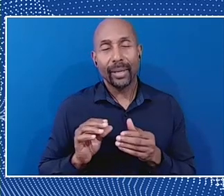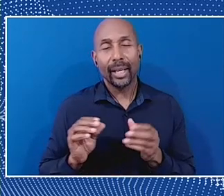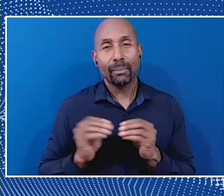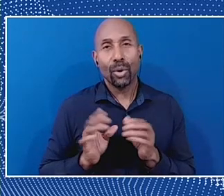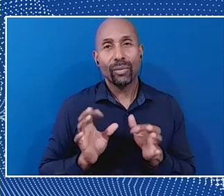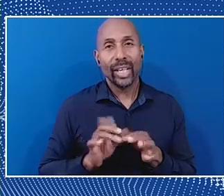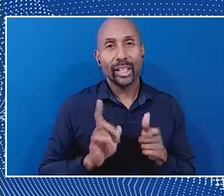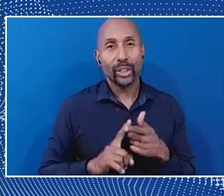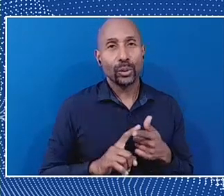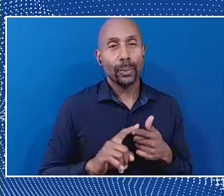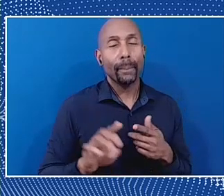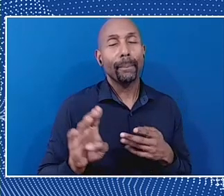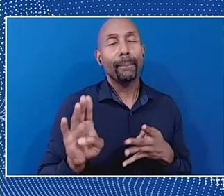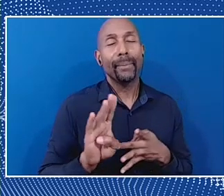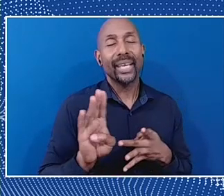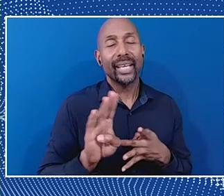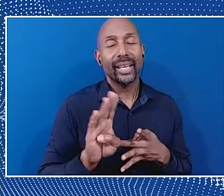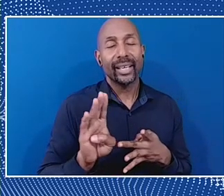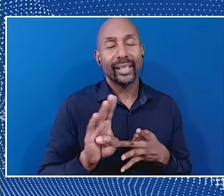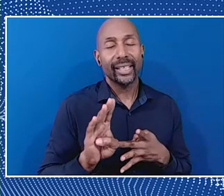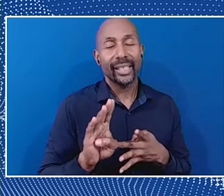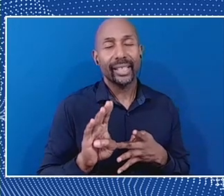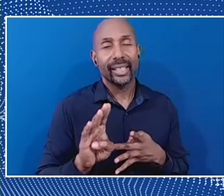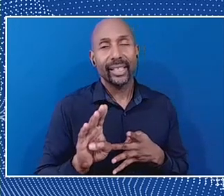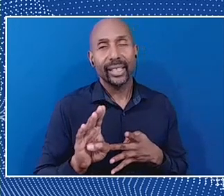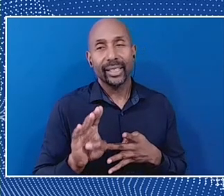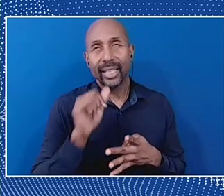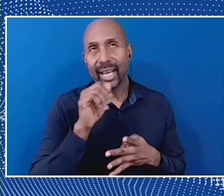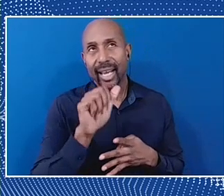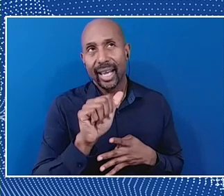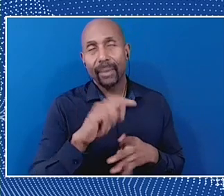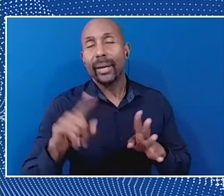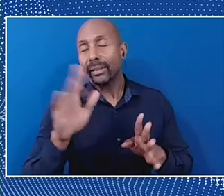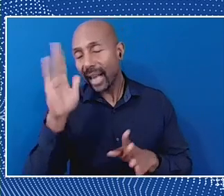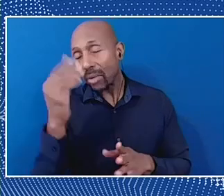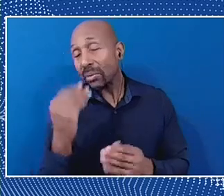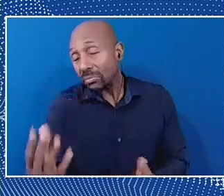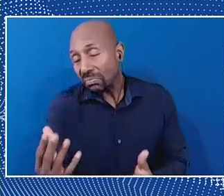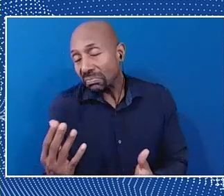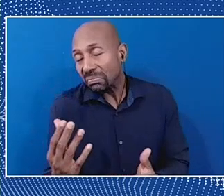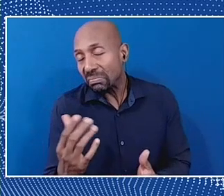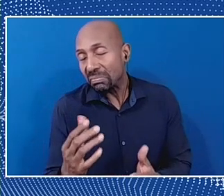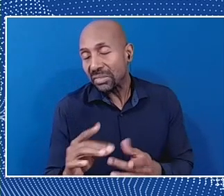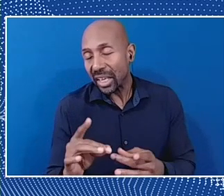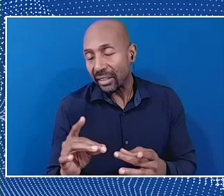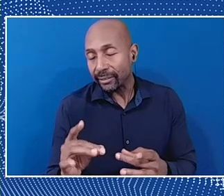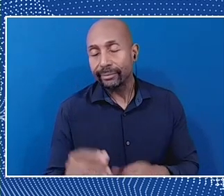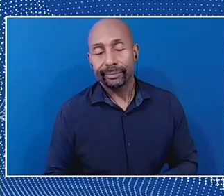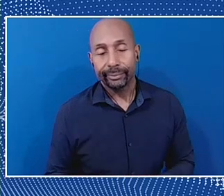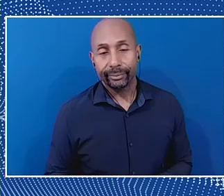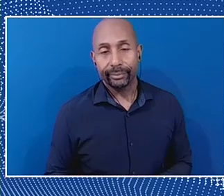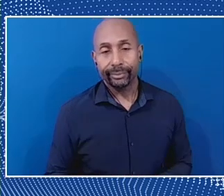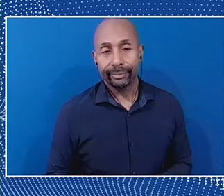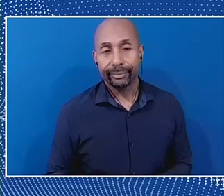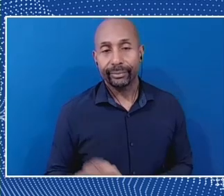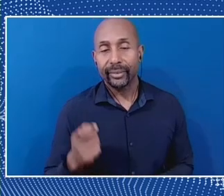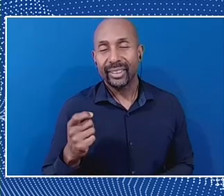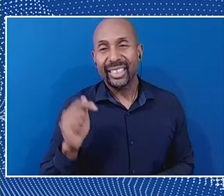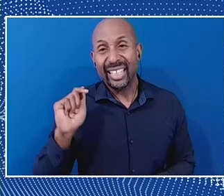but I'm just going to go ahead and say it anyway. Okay. This is a little bit in the weeds, but as